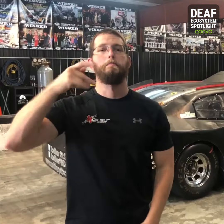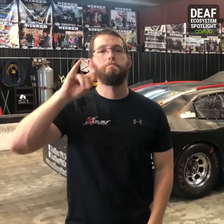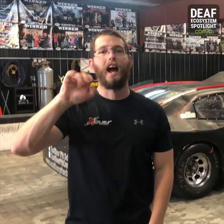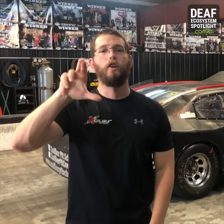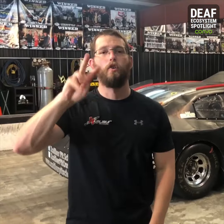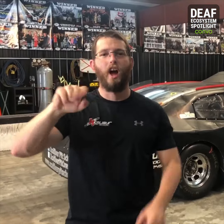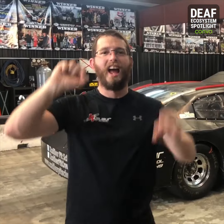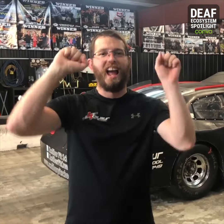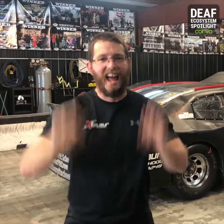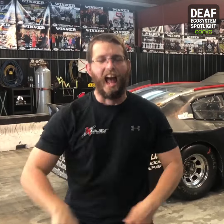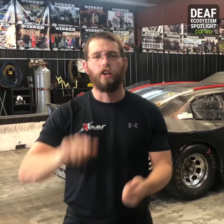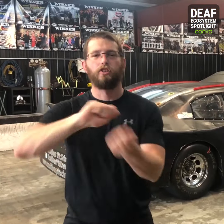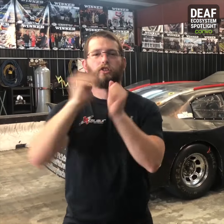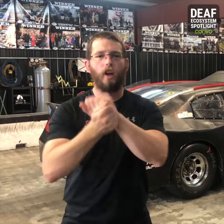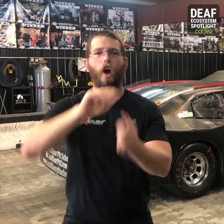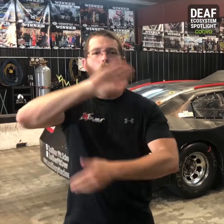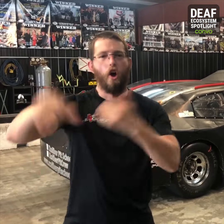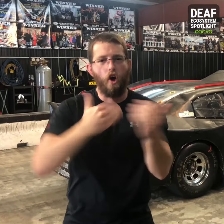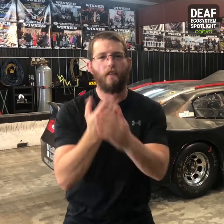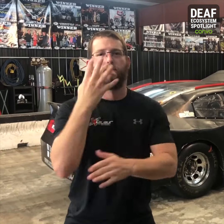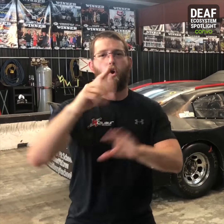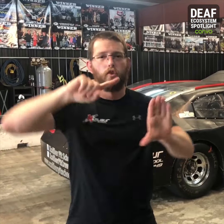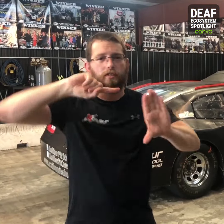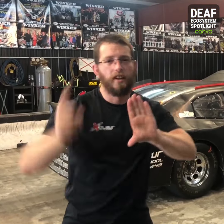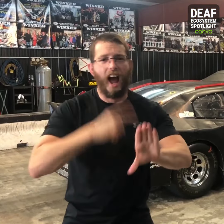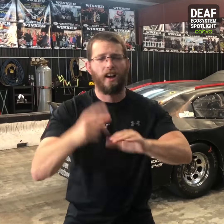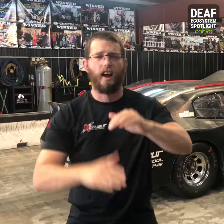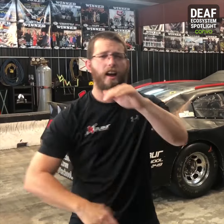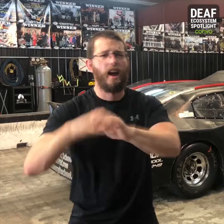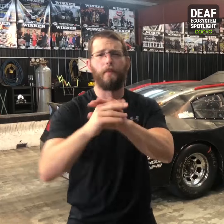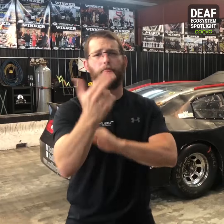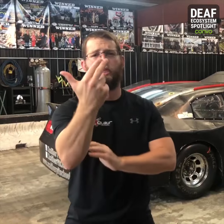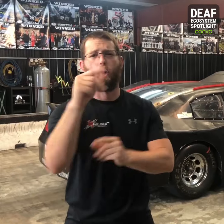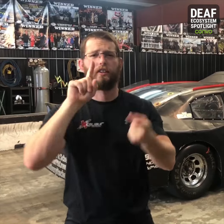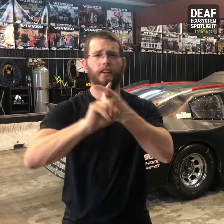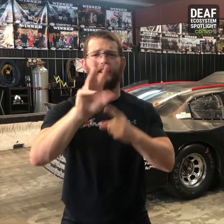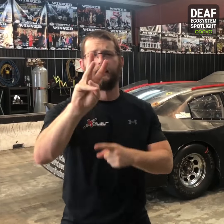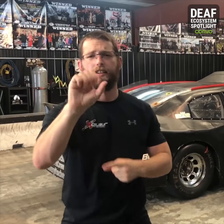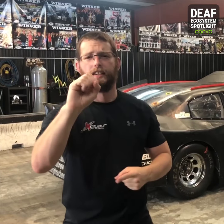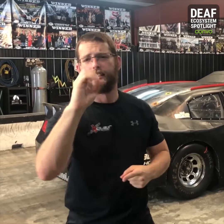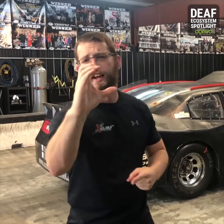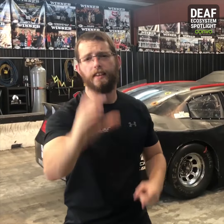The pit crew can change all four tires in 13 to 16 seconds!